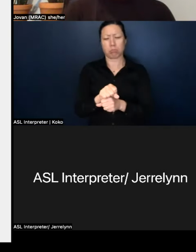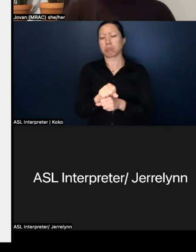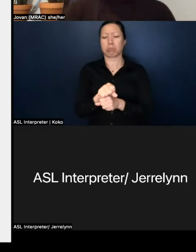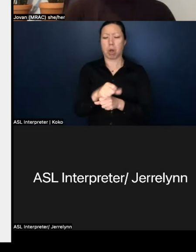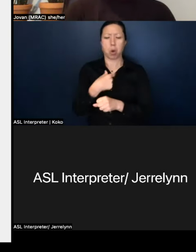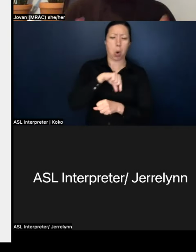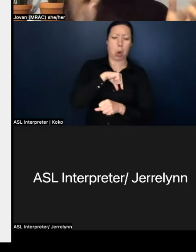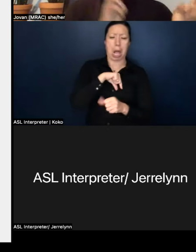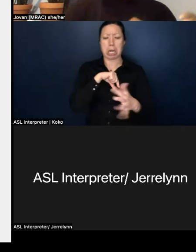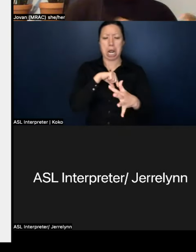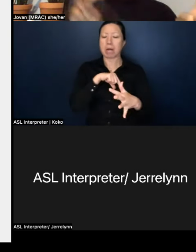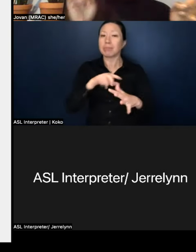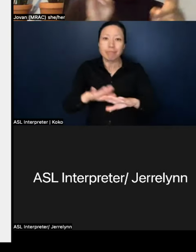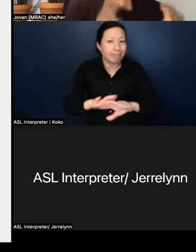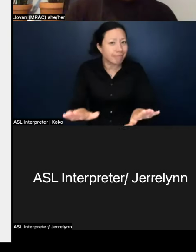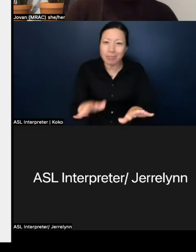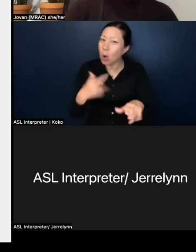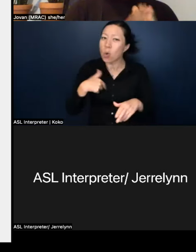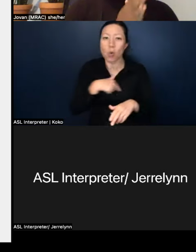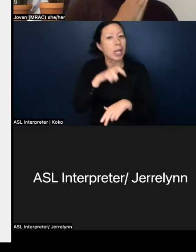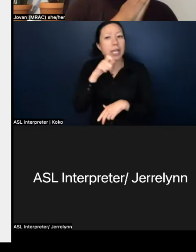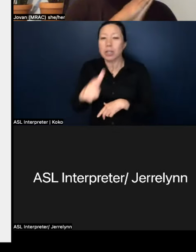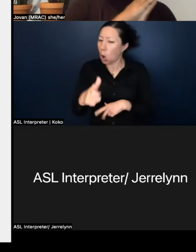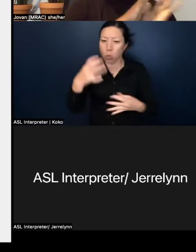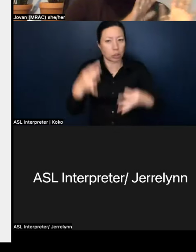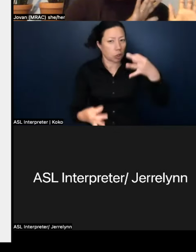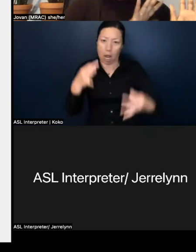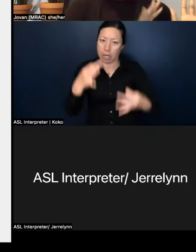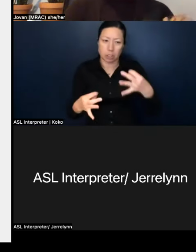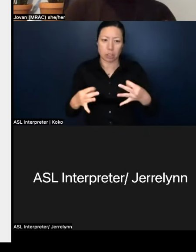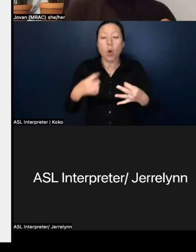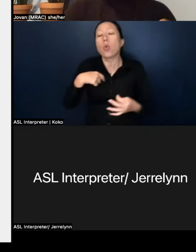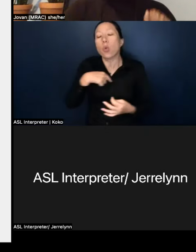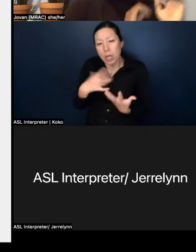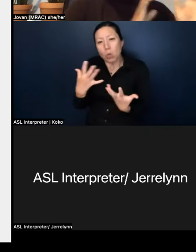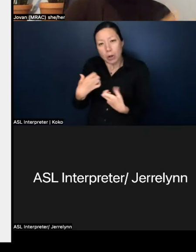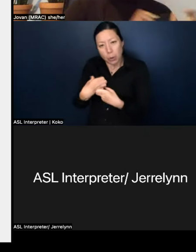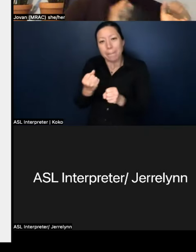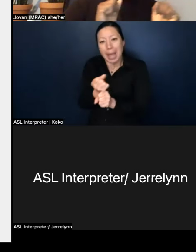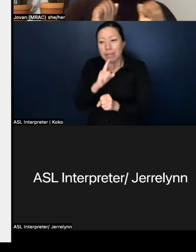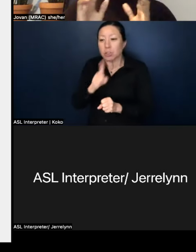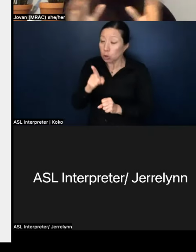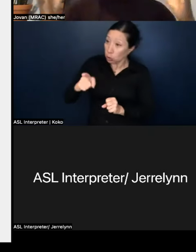that you are an artist/cultural bearer. So whether it's client work or not,